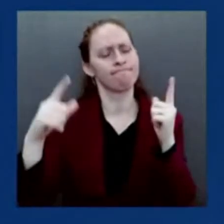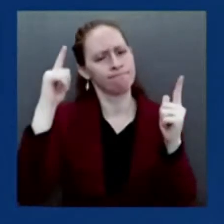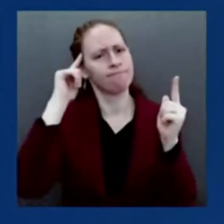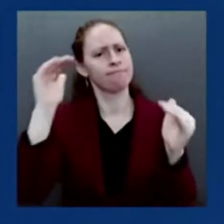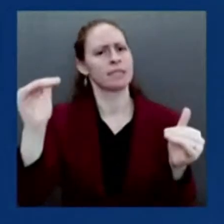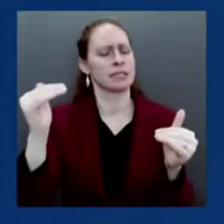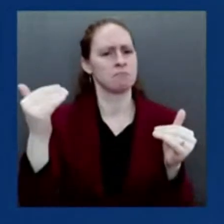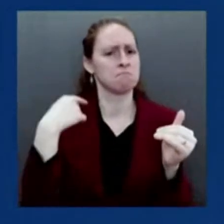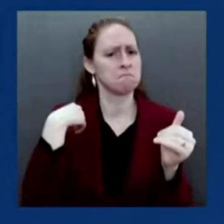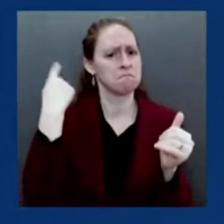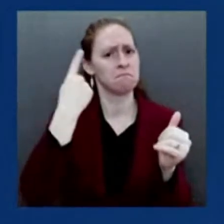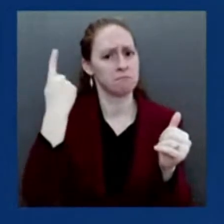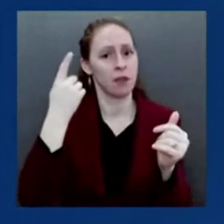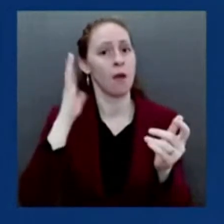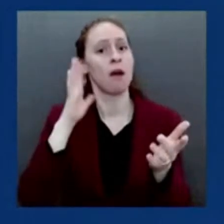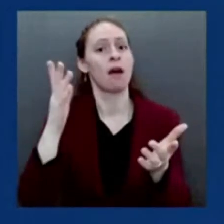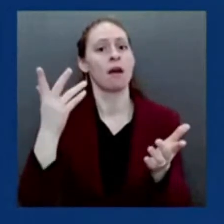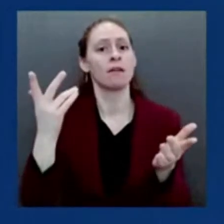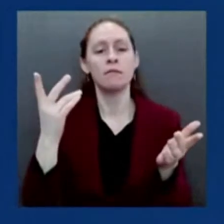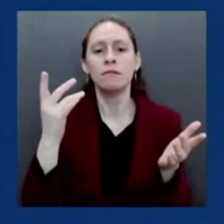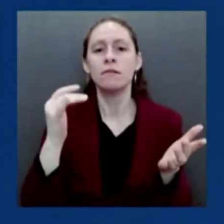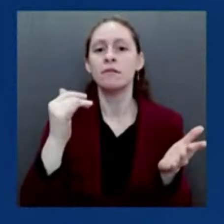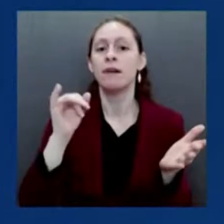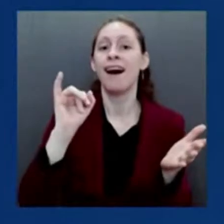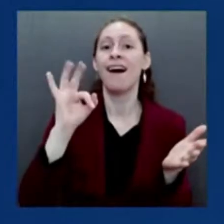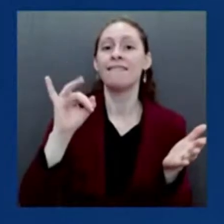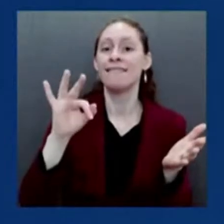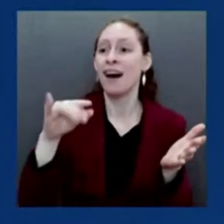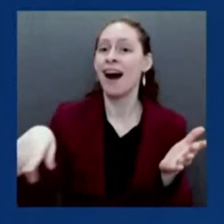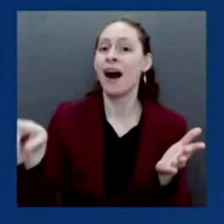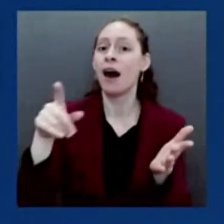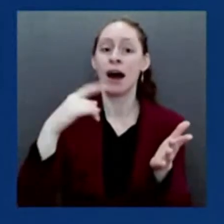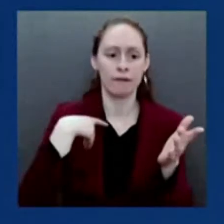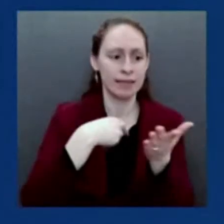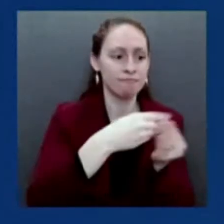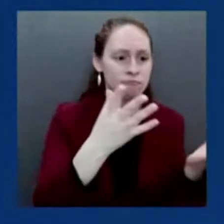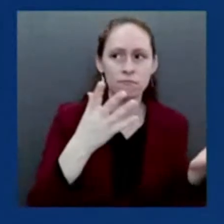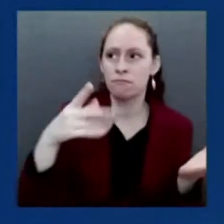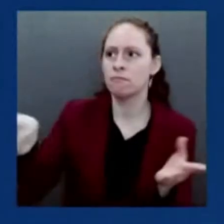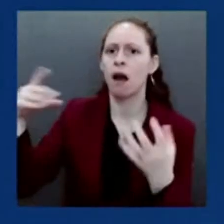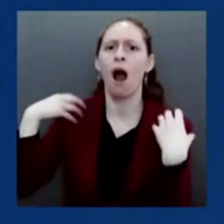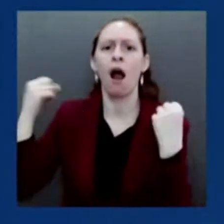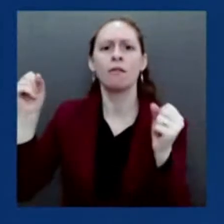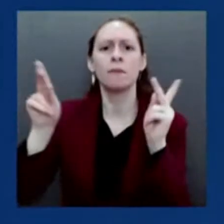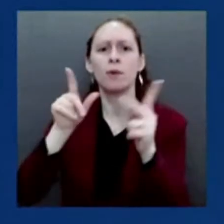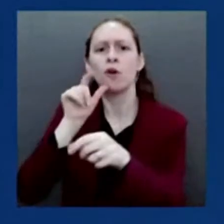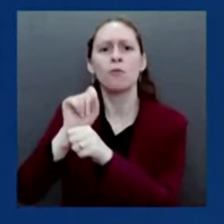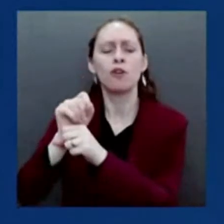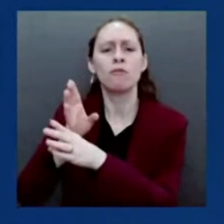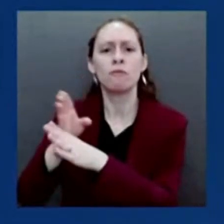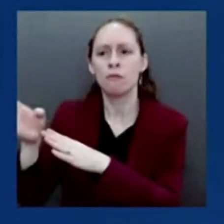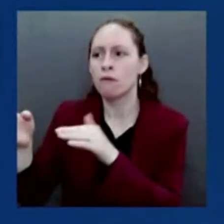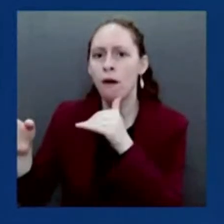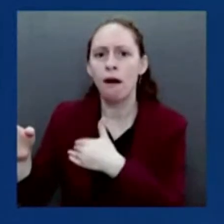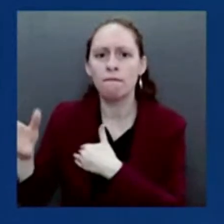THE SHORTAGES THAT ARE NEEDED FOR N-95 MASKS FOR HEALTHCARE